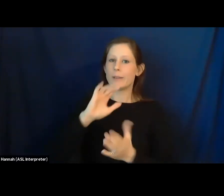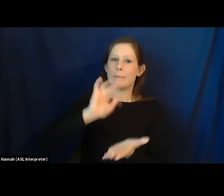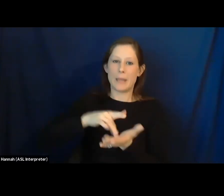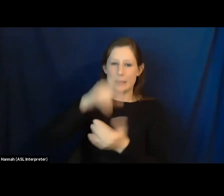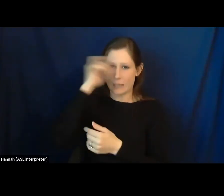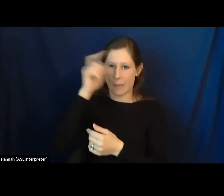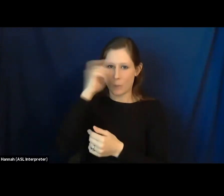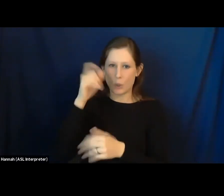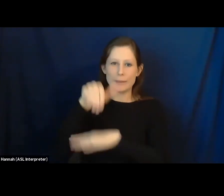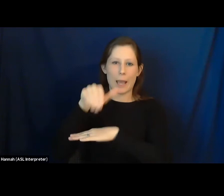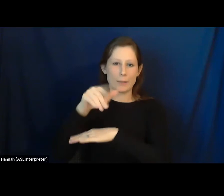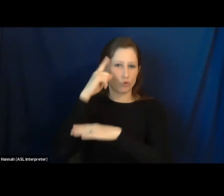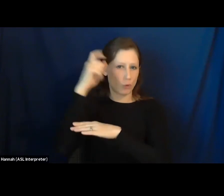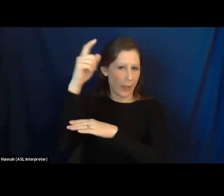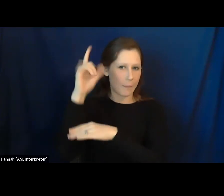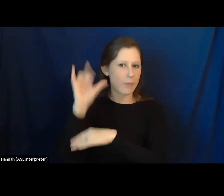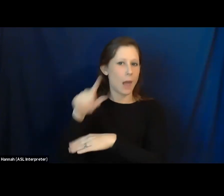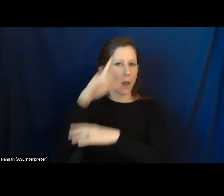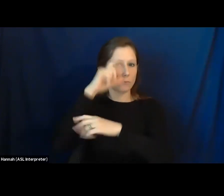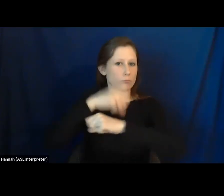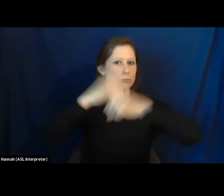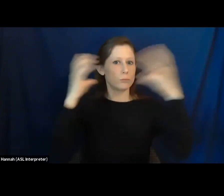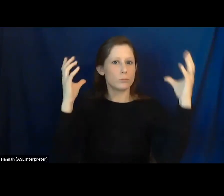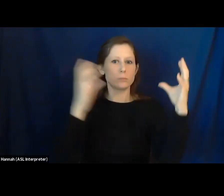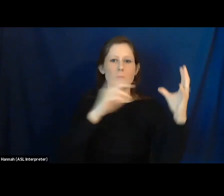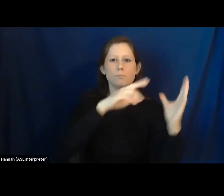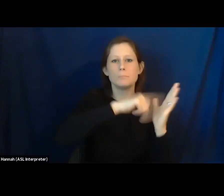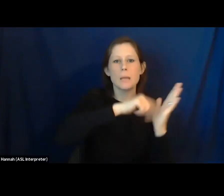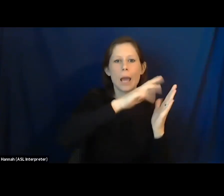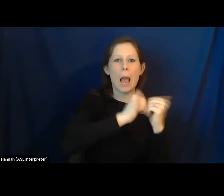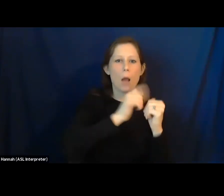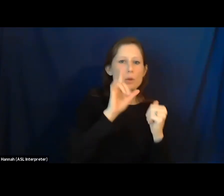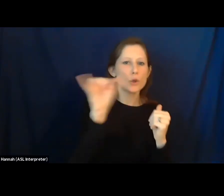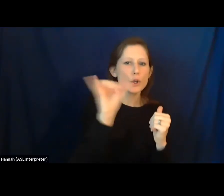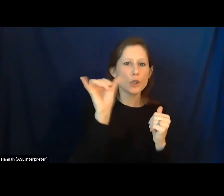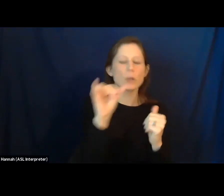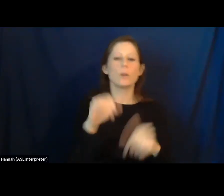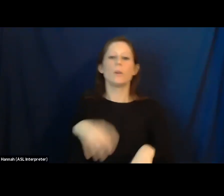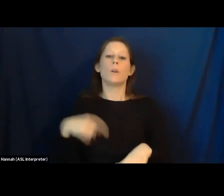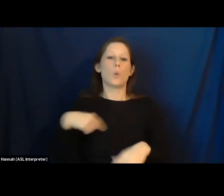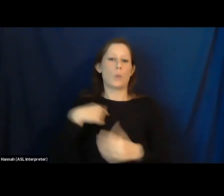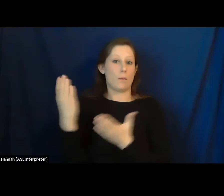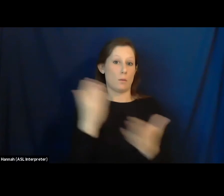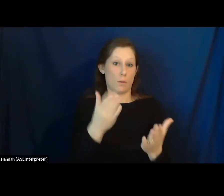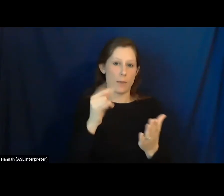So we were able to bring that full production to folks who needed audio description as well.